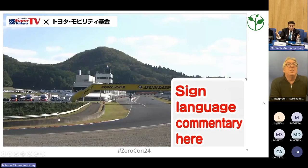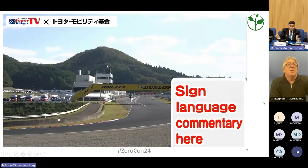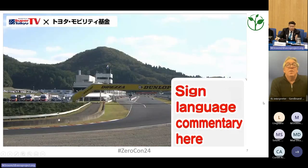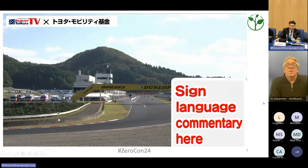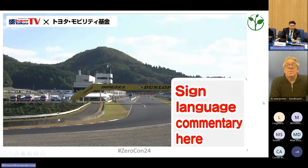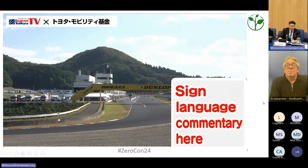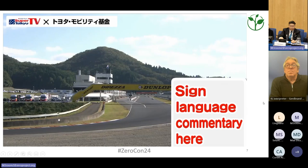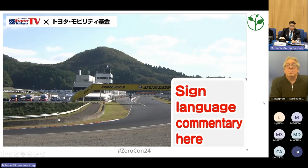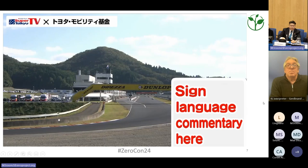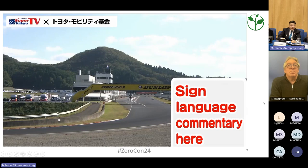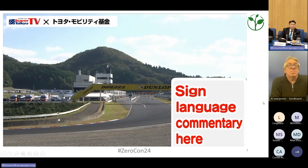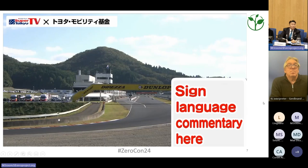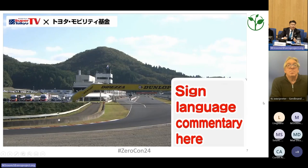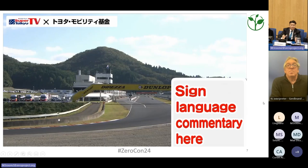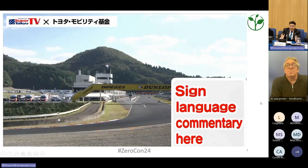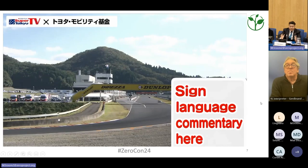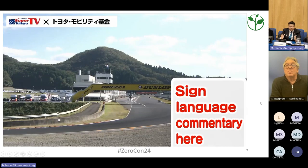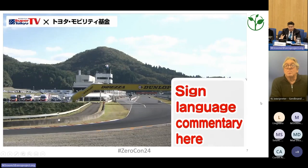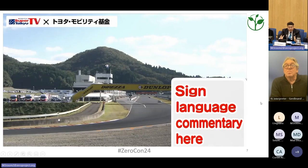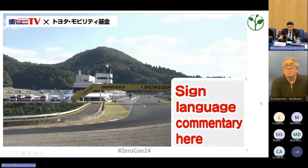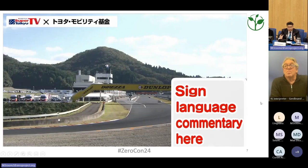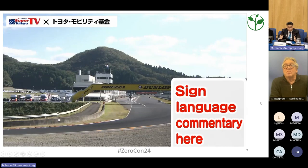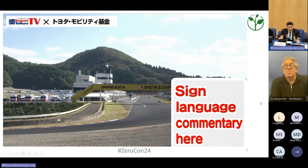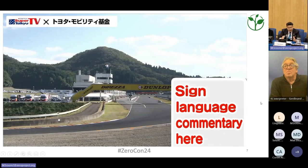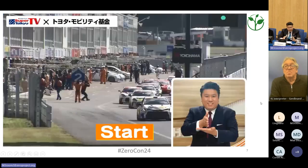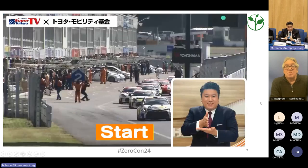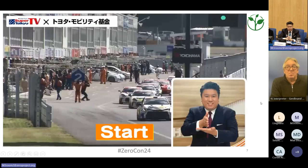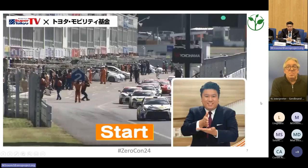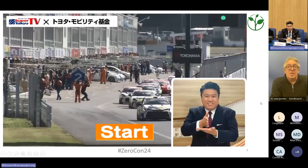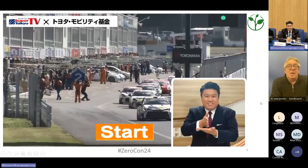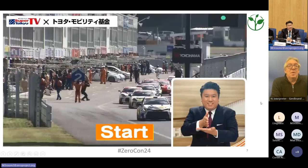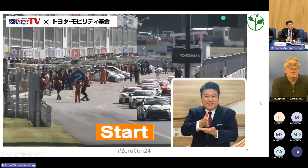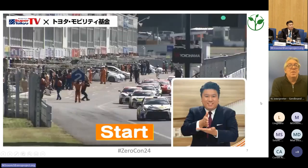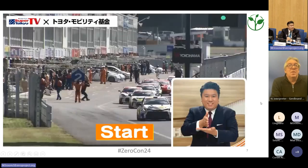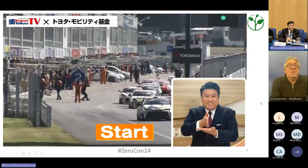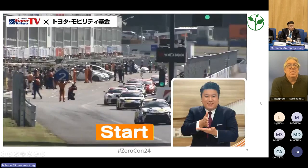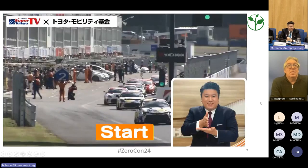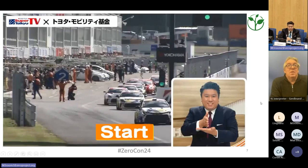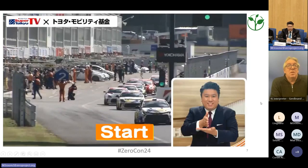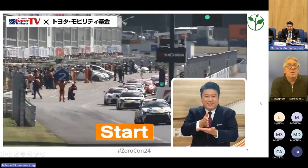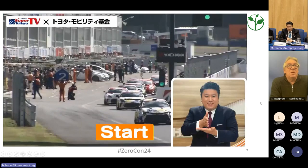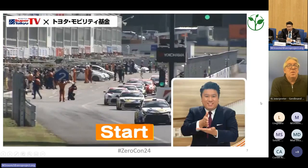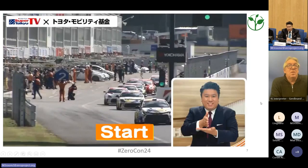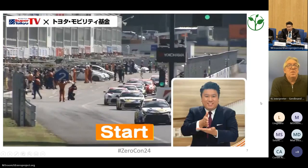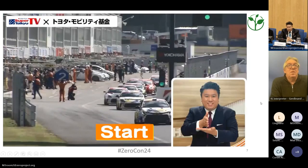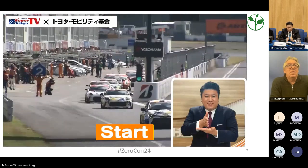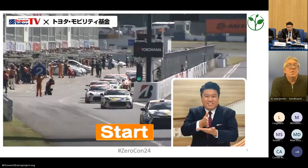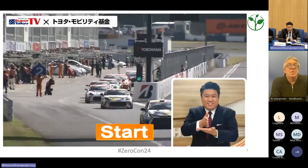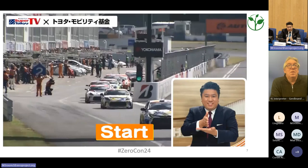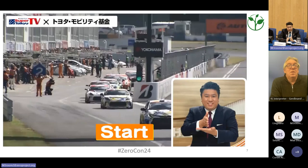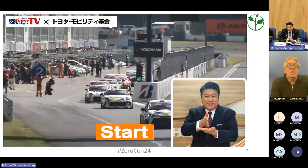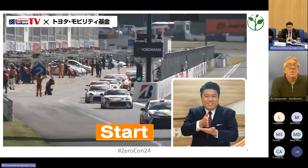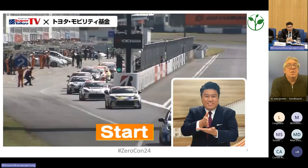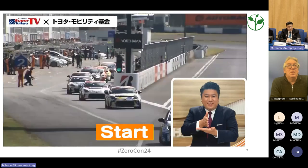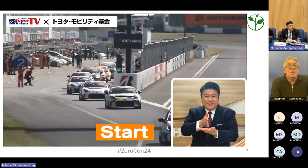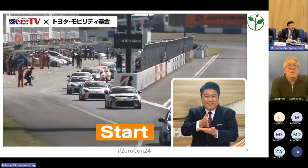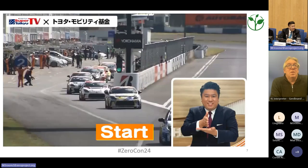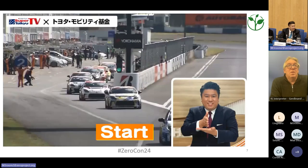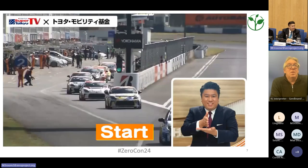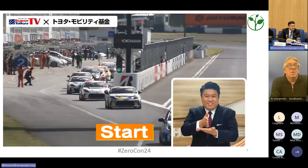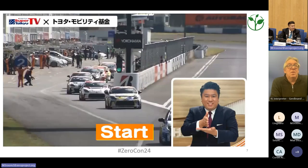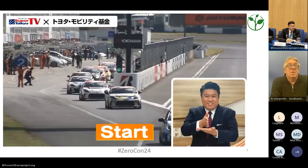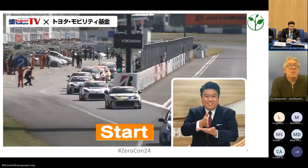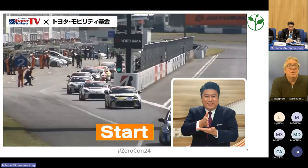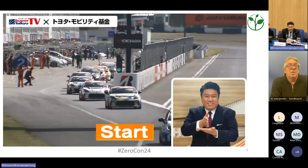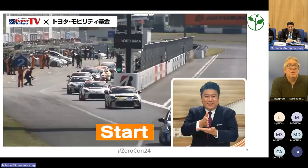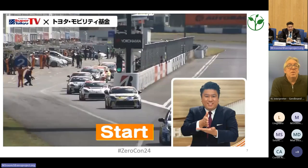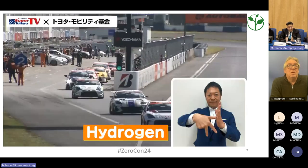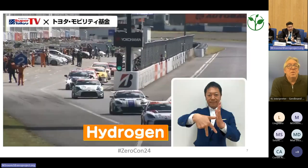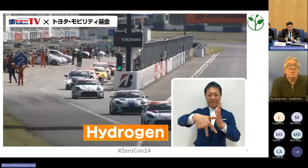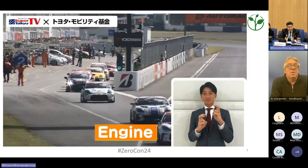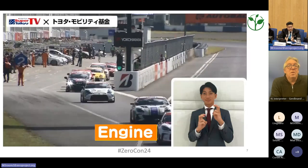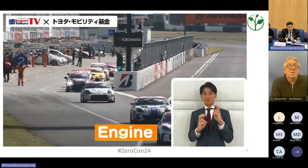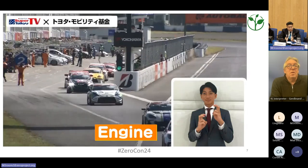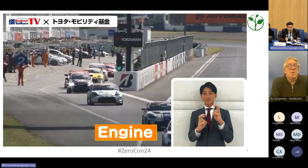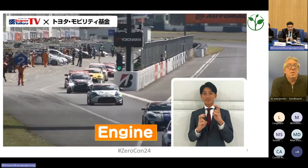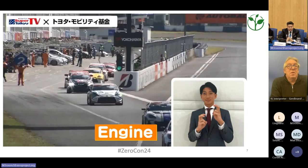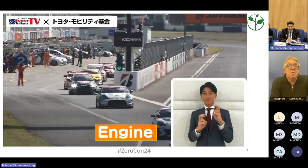a moment which everyone enjoy, regardless of disability, age, or gender. I can see smiles